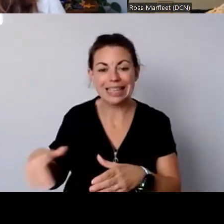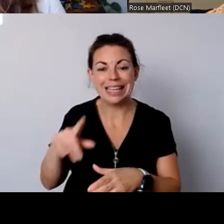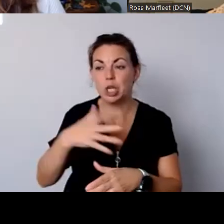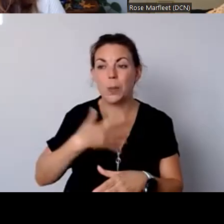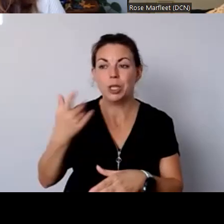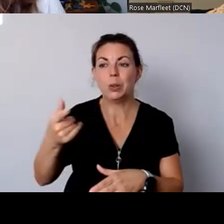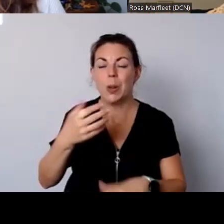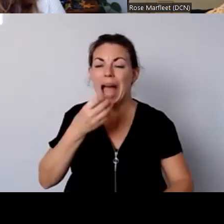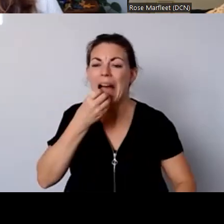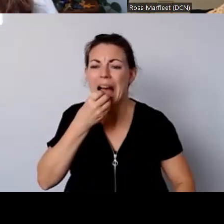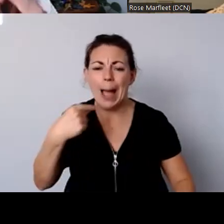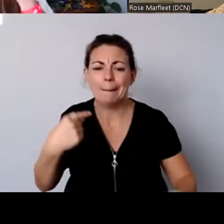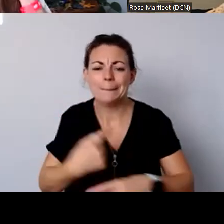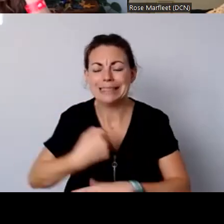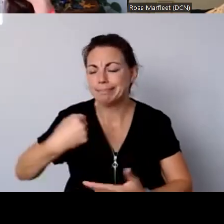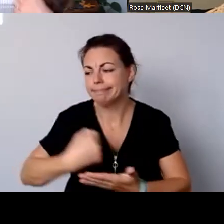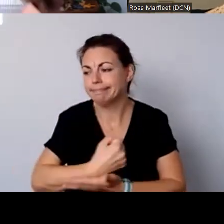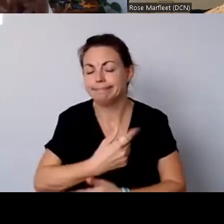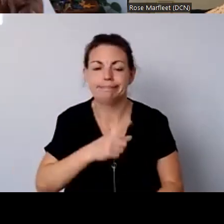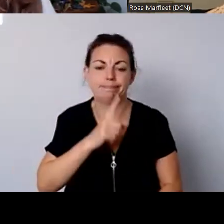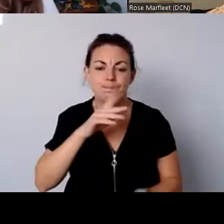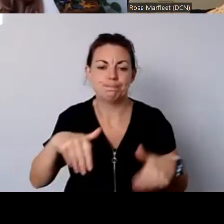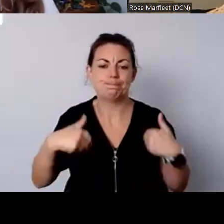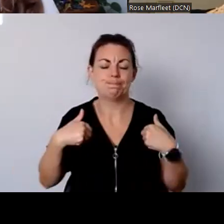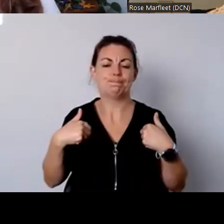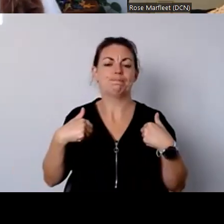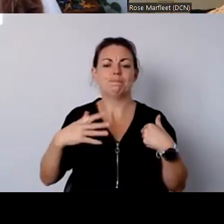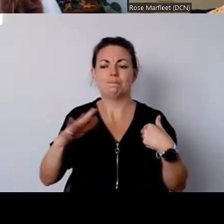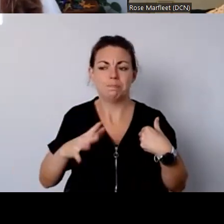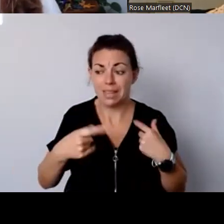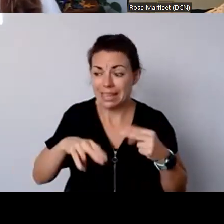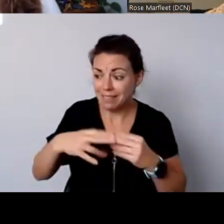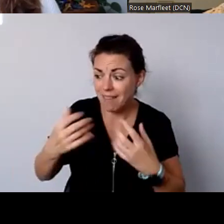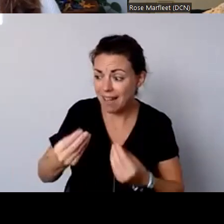Because it's likely that if you've got something, you should be entering and we want to see it and we want to hear about it.